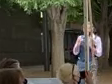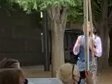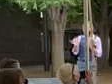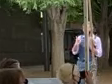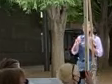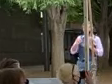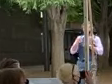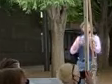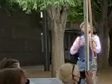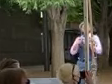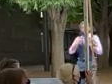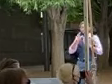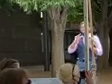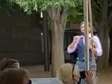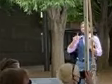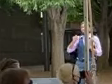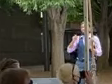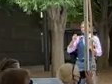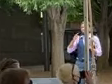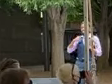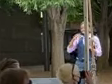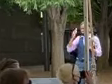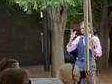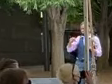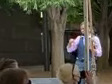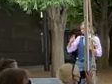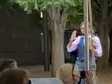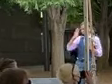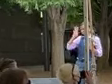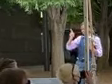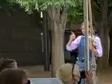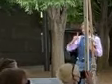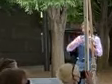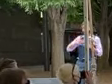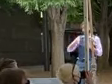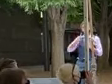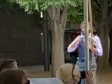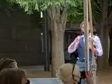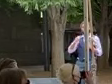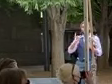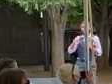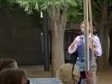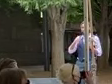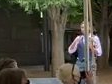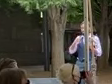I told them they were out of their minds. But, you know, that's far from the typical experience.